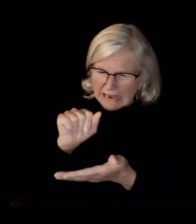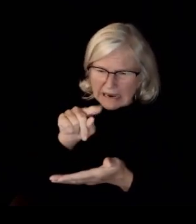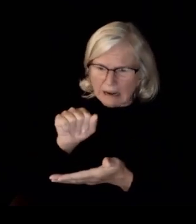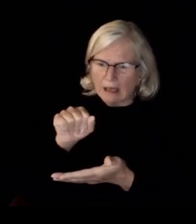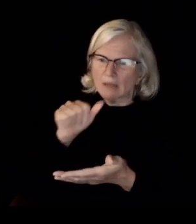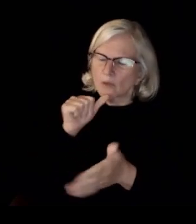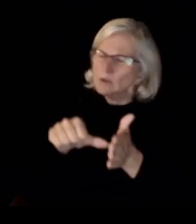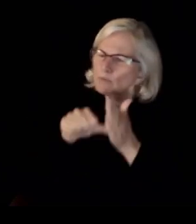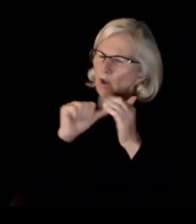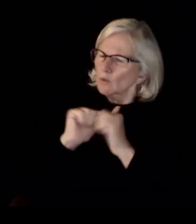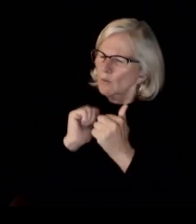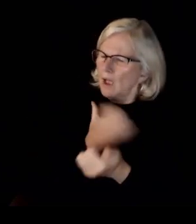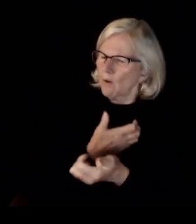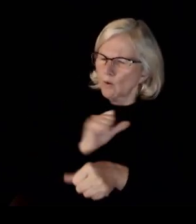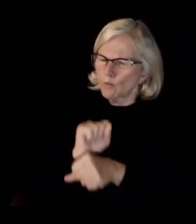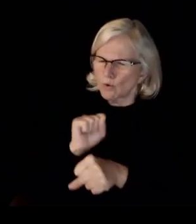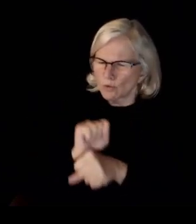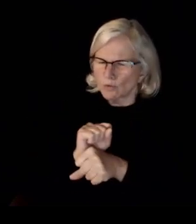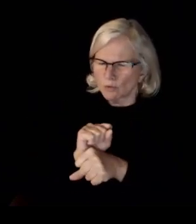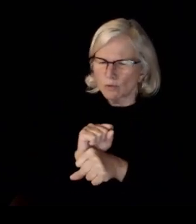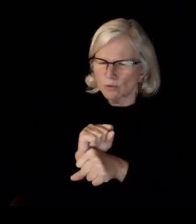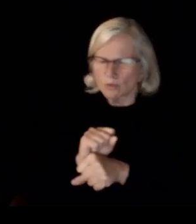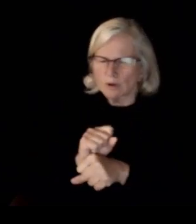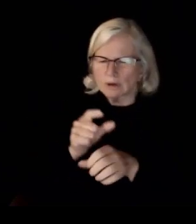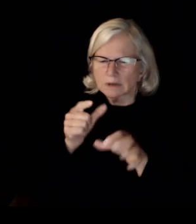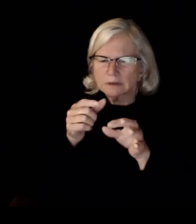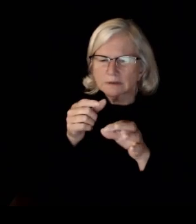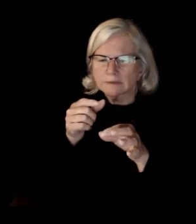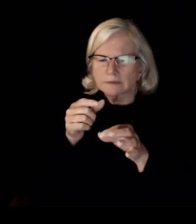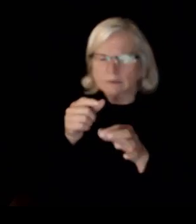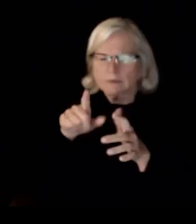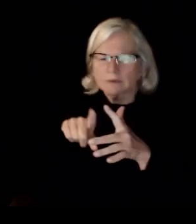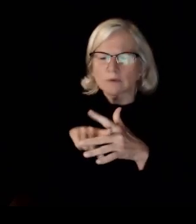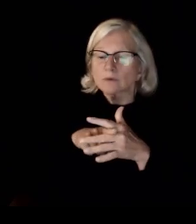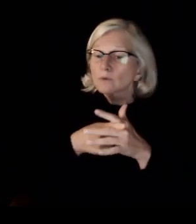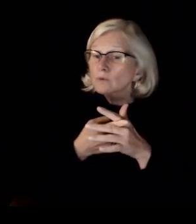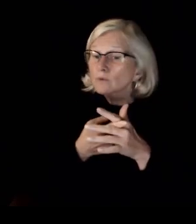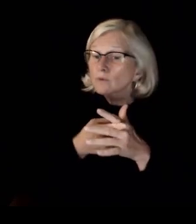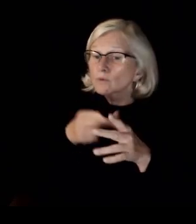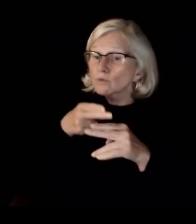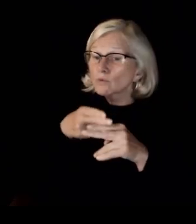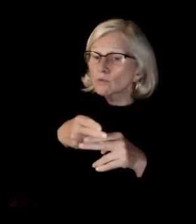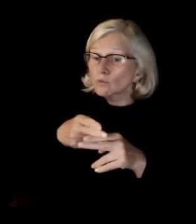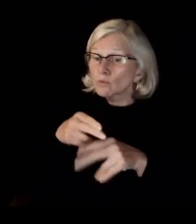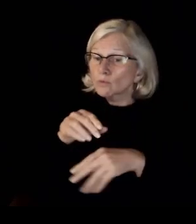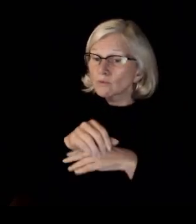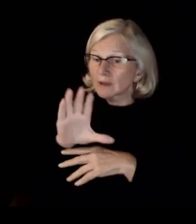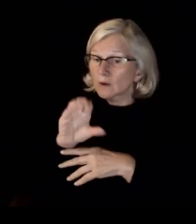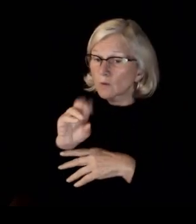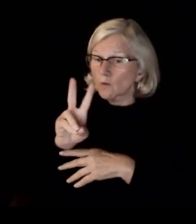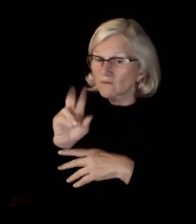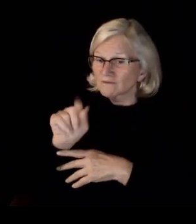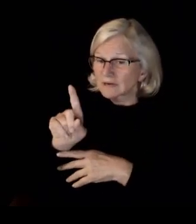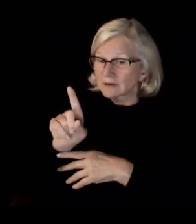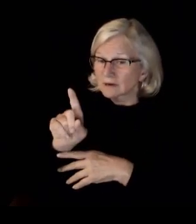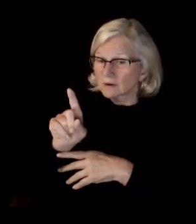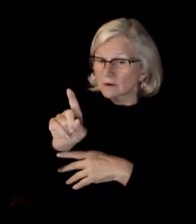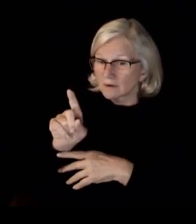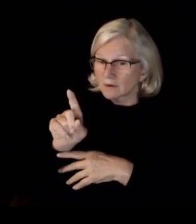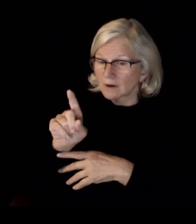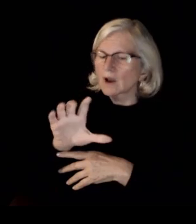and this is called a Coronavirus Rapid Assistance Field Team or CRAFT and this is an initiative